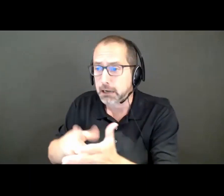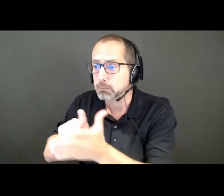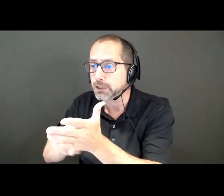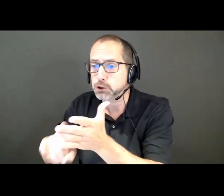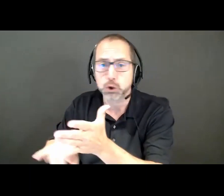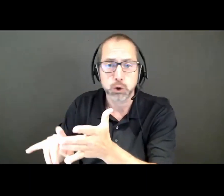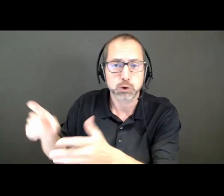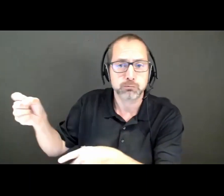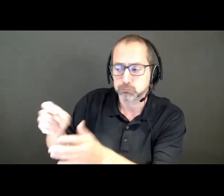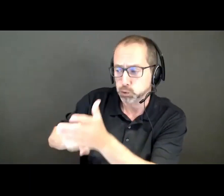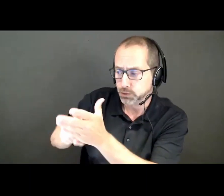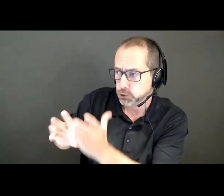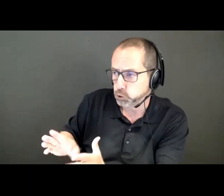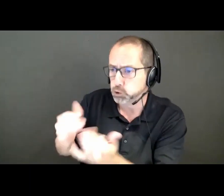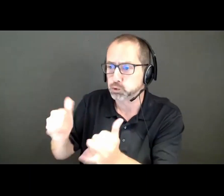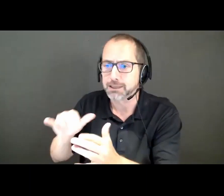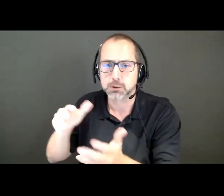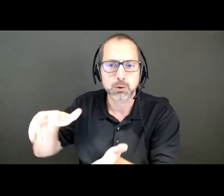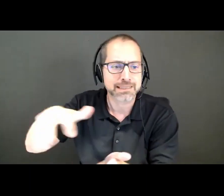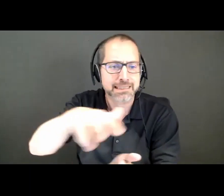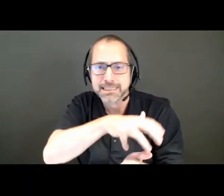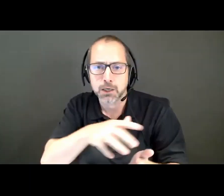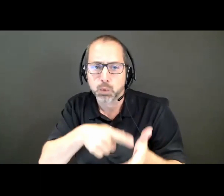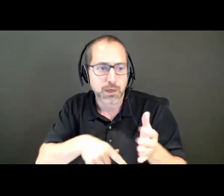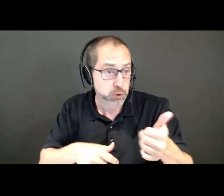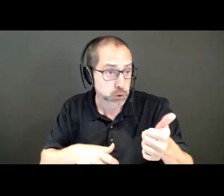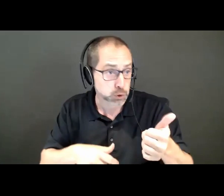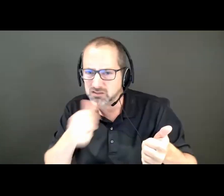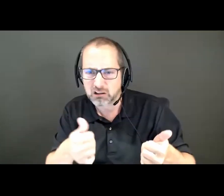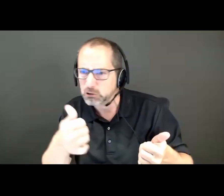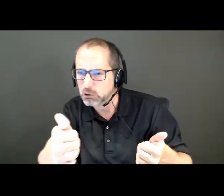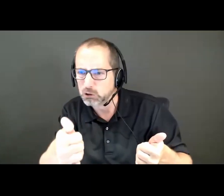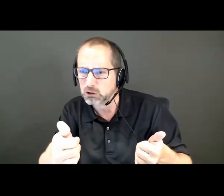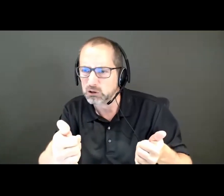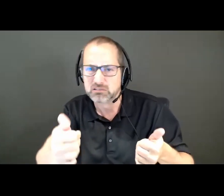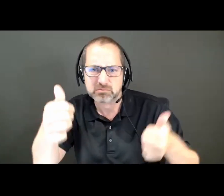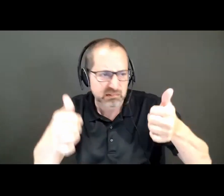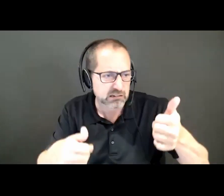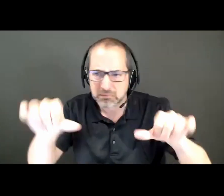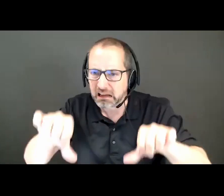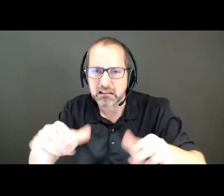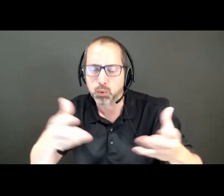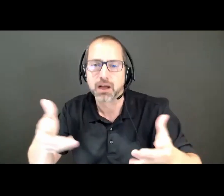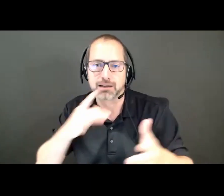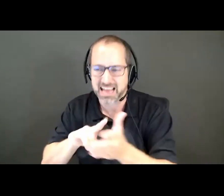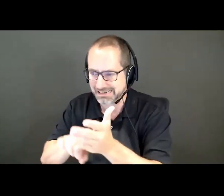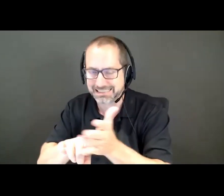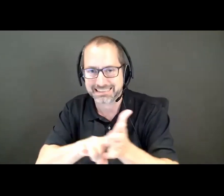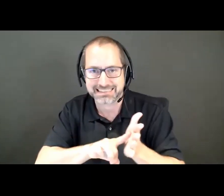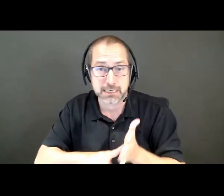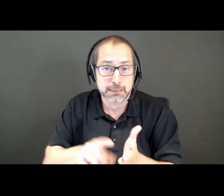to see what was working, what was not working. And I think in terms of - and when you do this